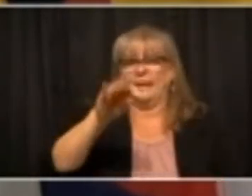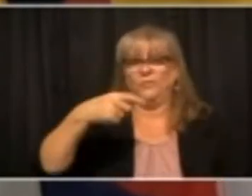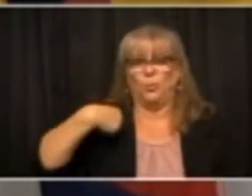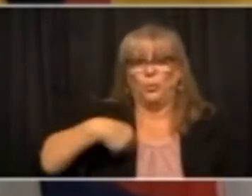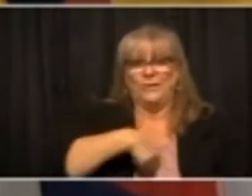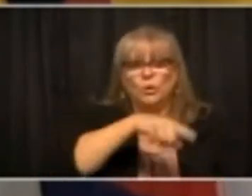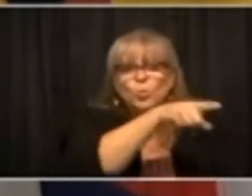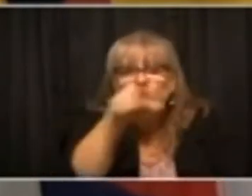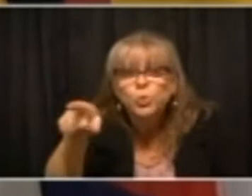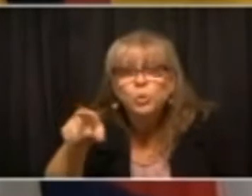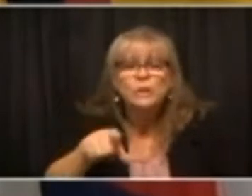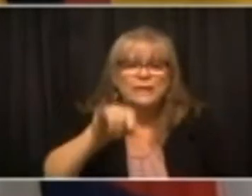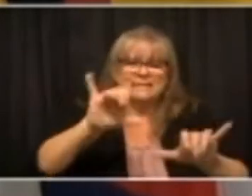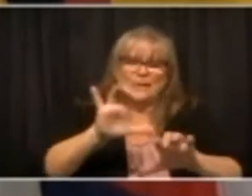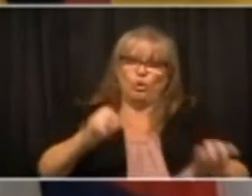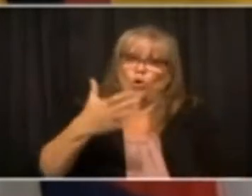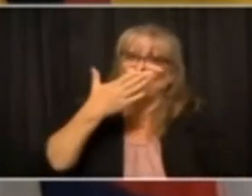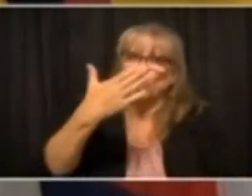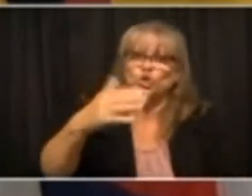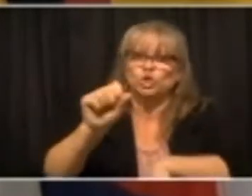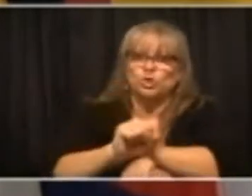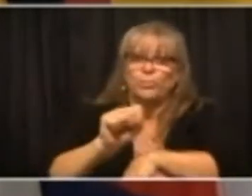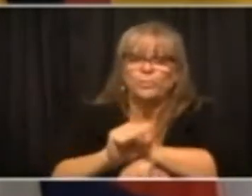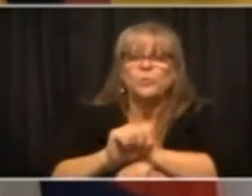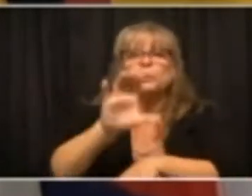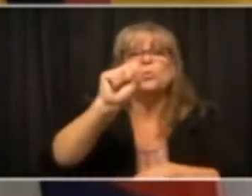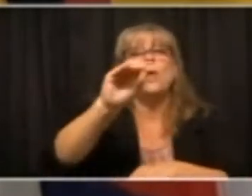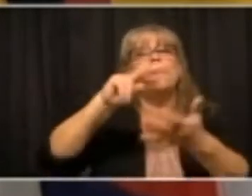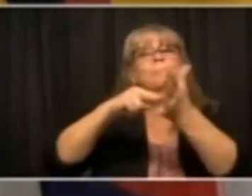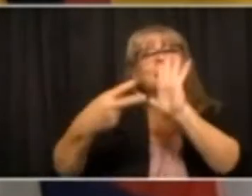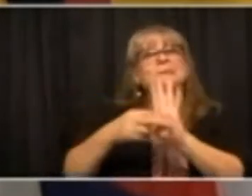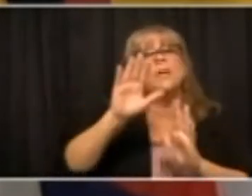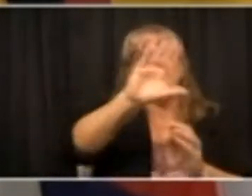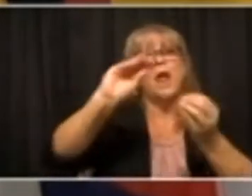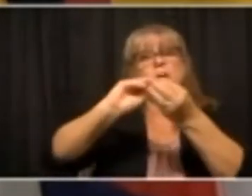that have been very successful so far mask worry